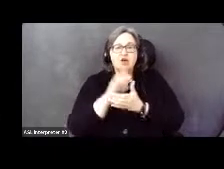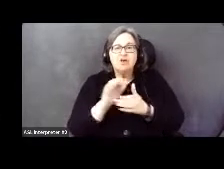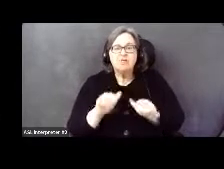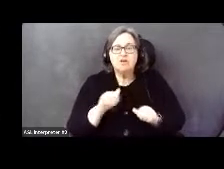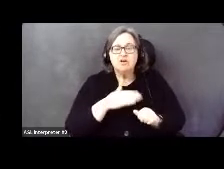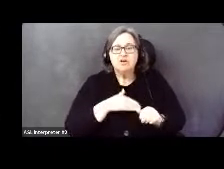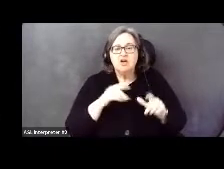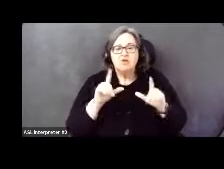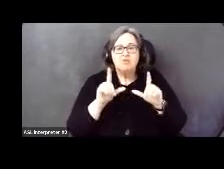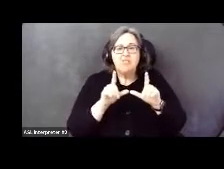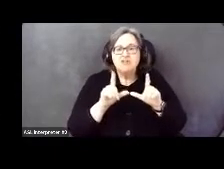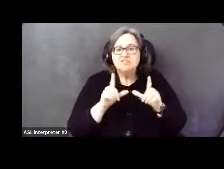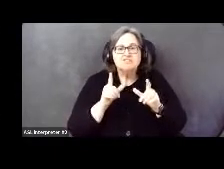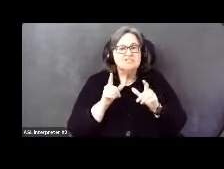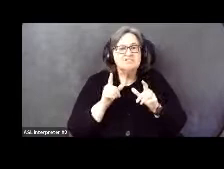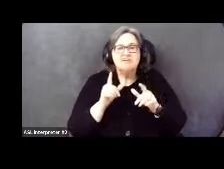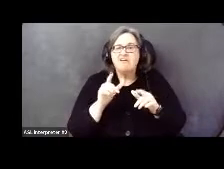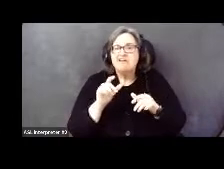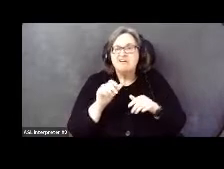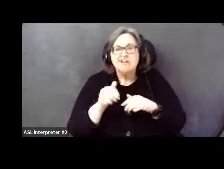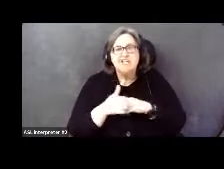and my whole life was at risk. As we